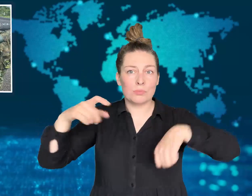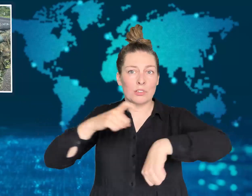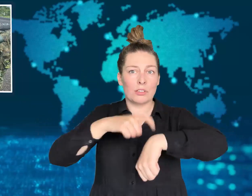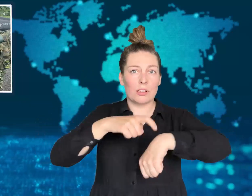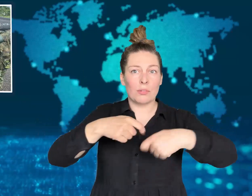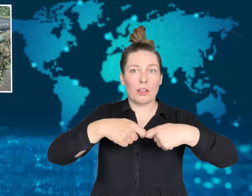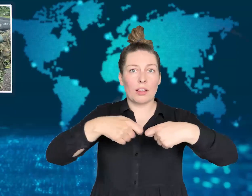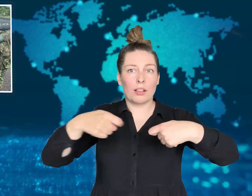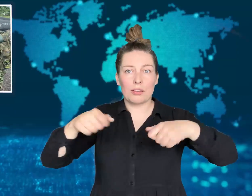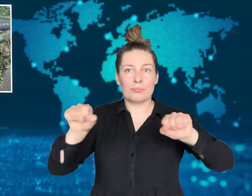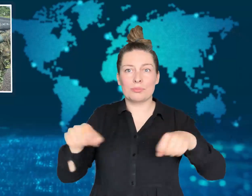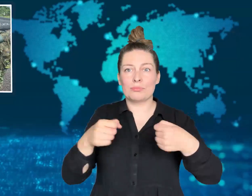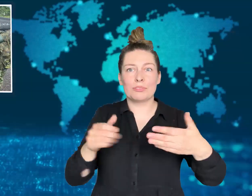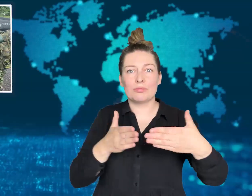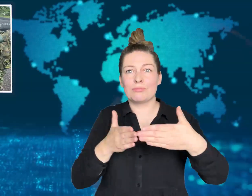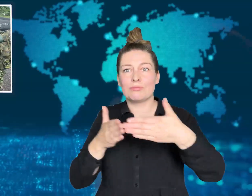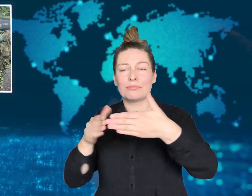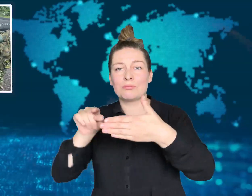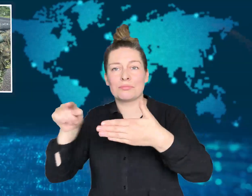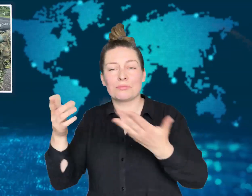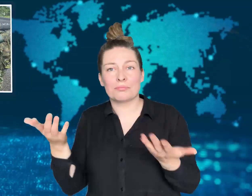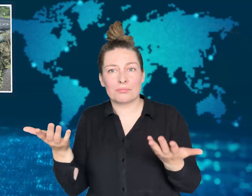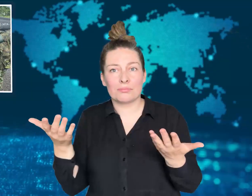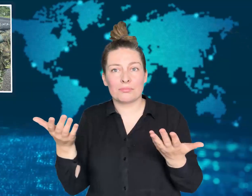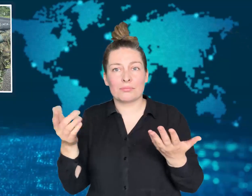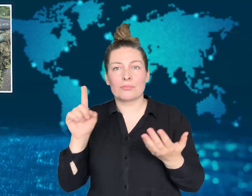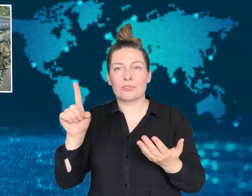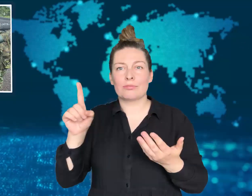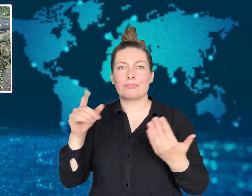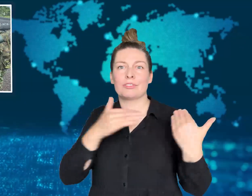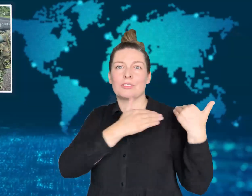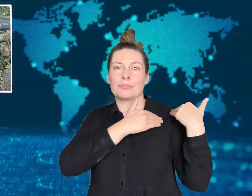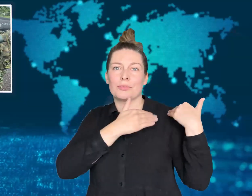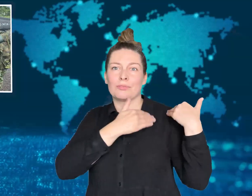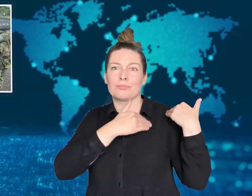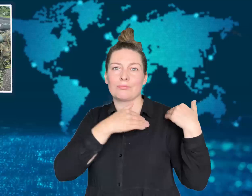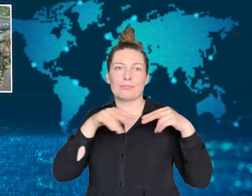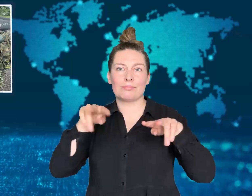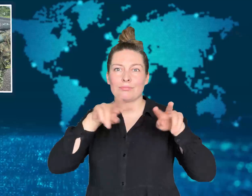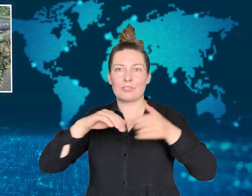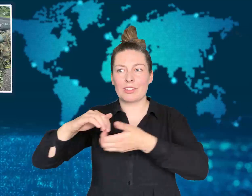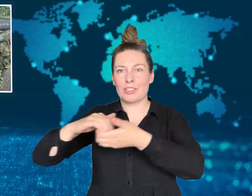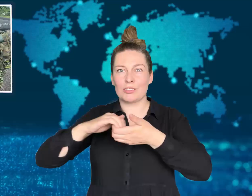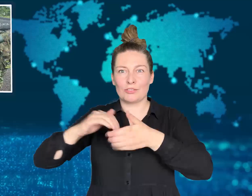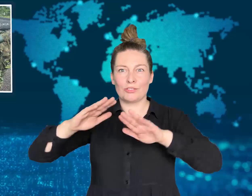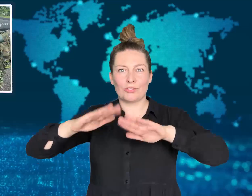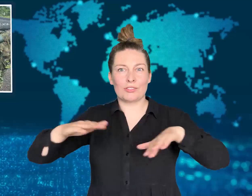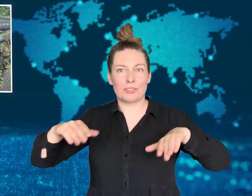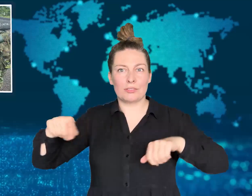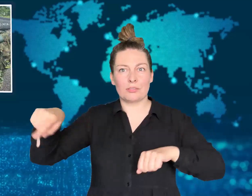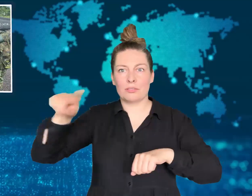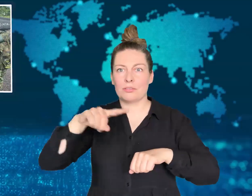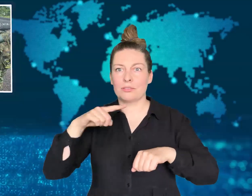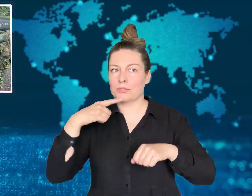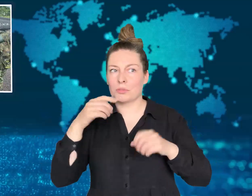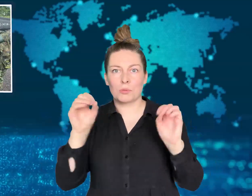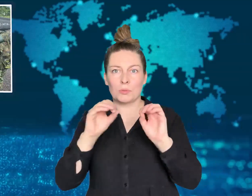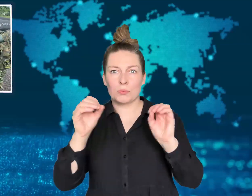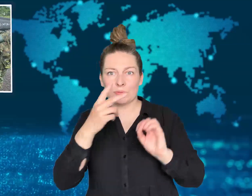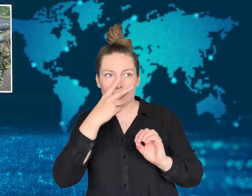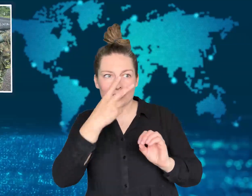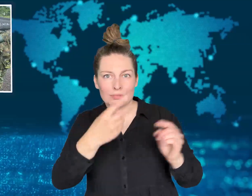Since the welfare agency had not yet seen the children,